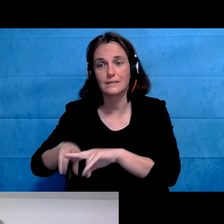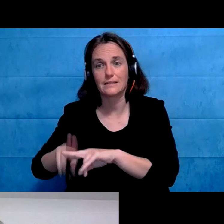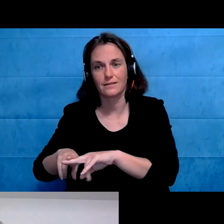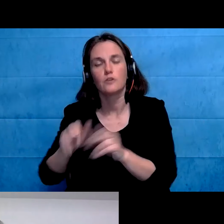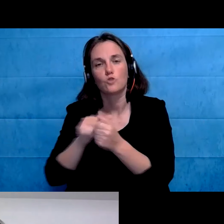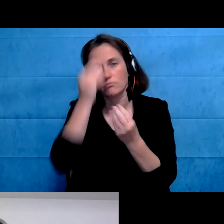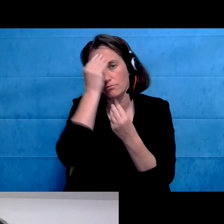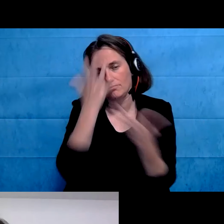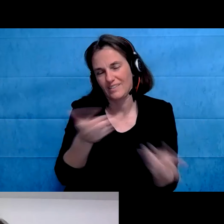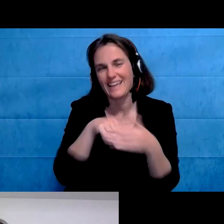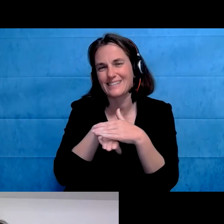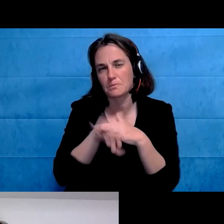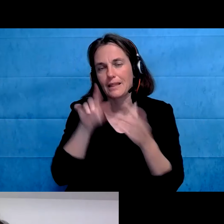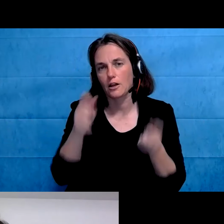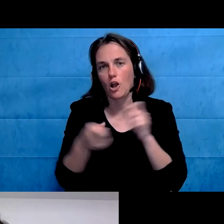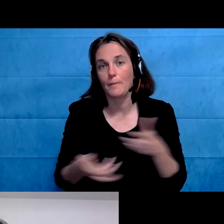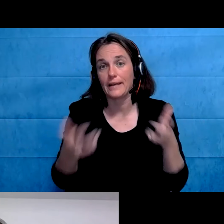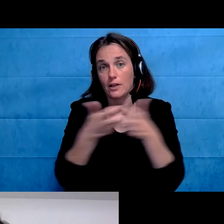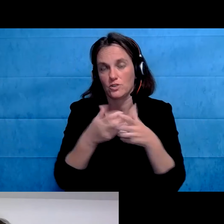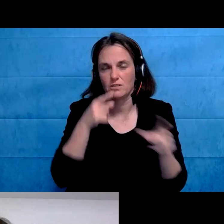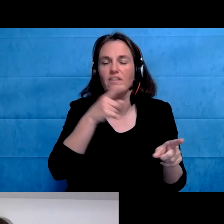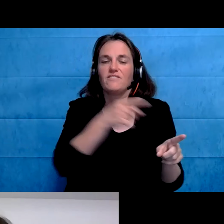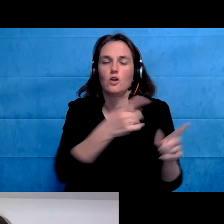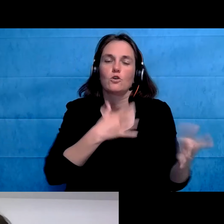if they're worried about getting to their event or program.